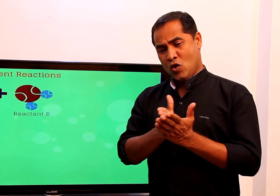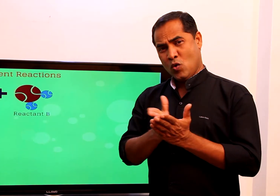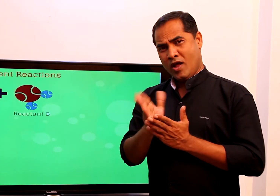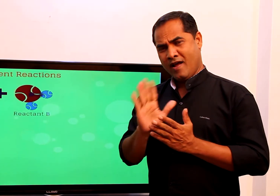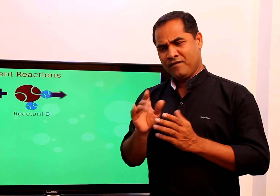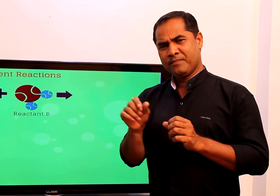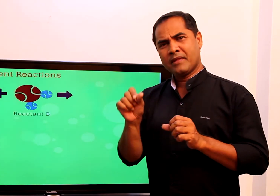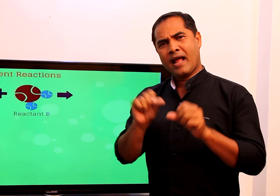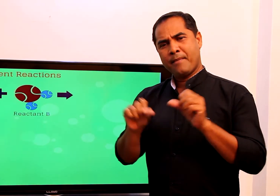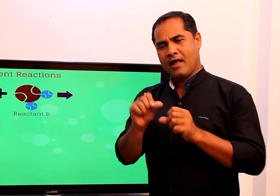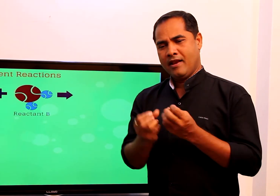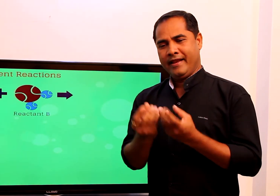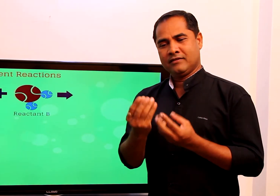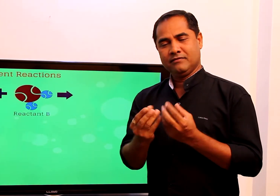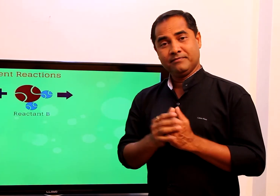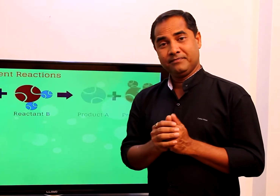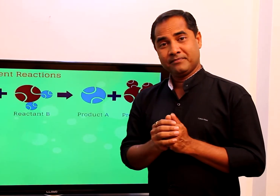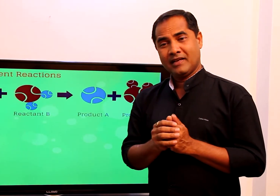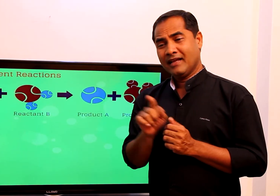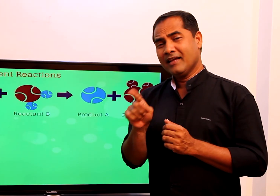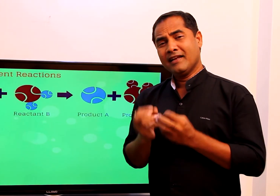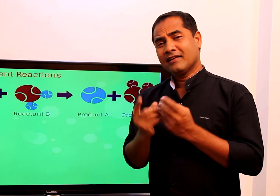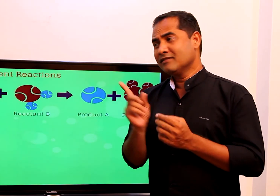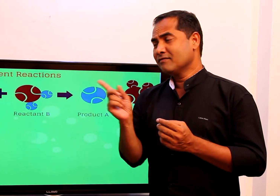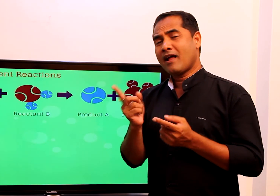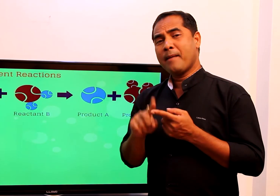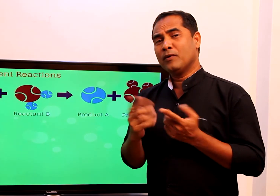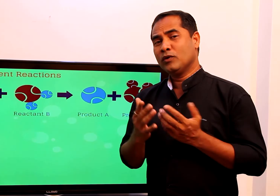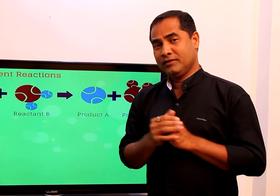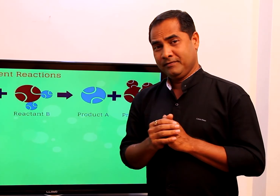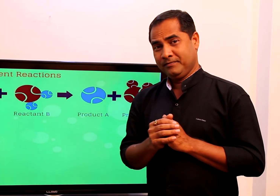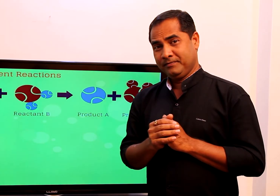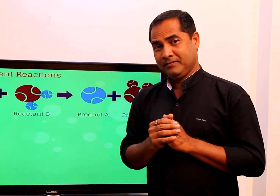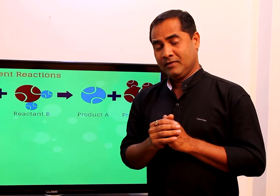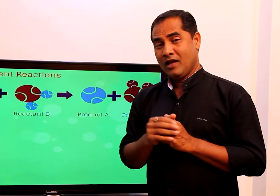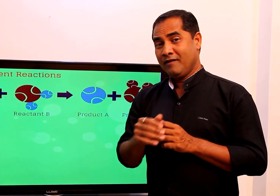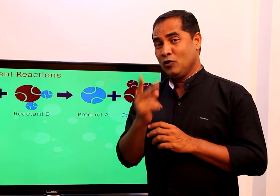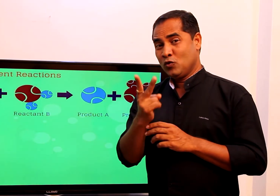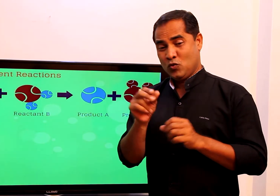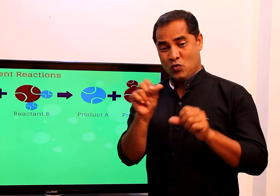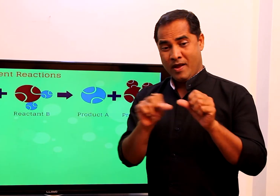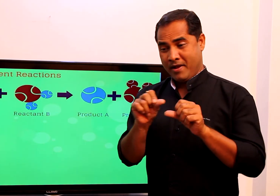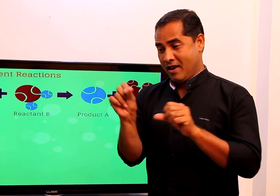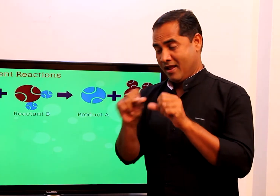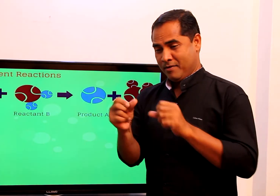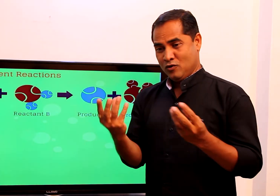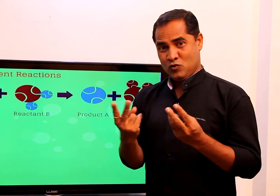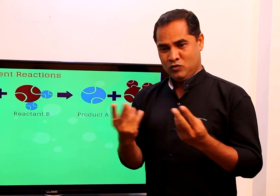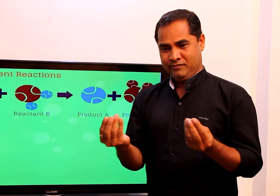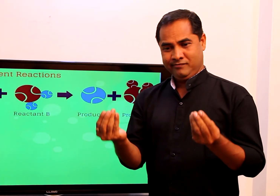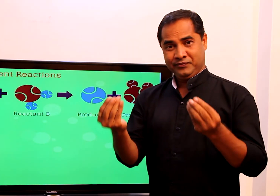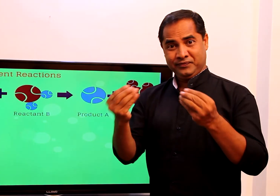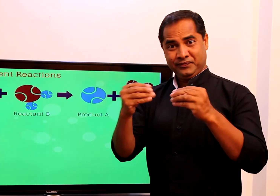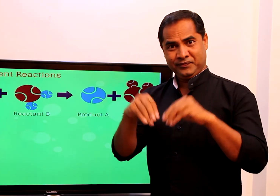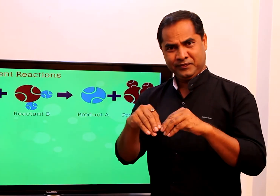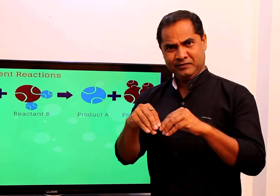In displacement reaction, the element from one reactant